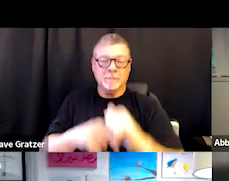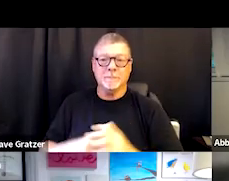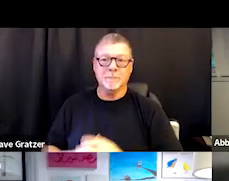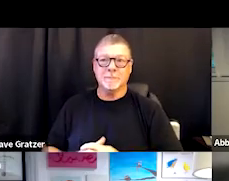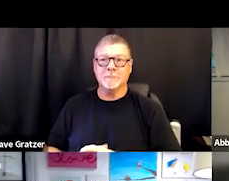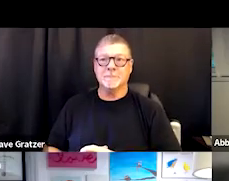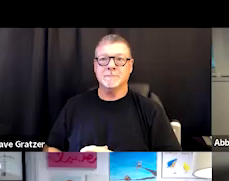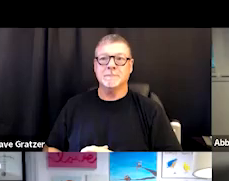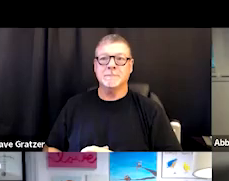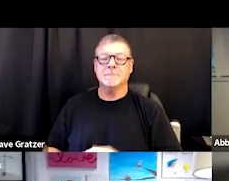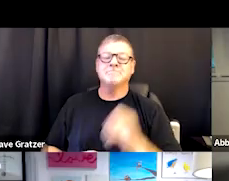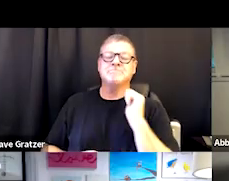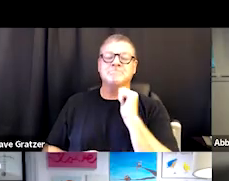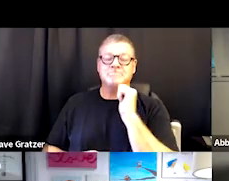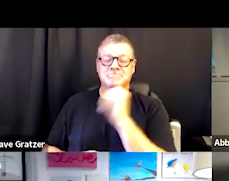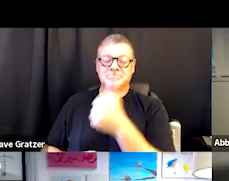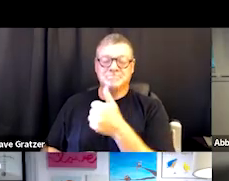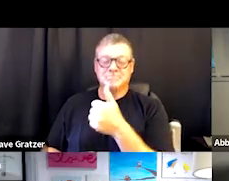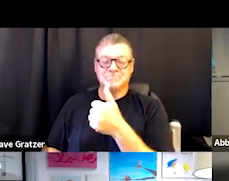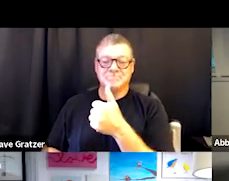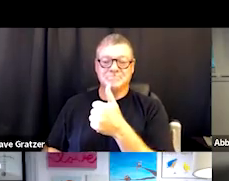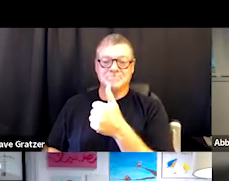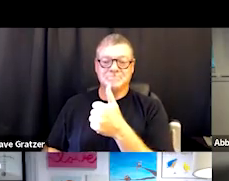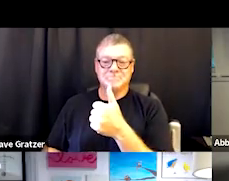Yeah, great question. So I would say,